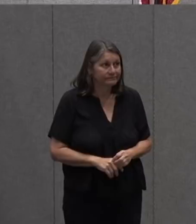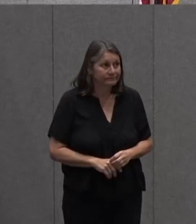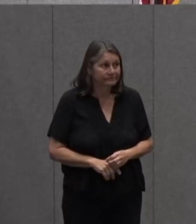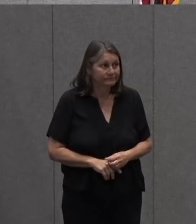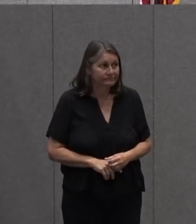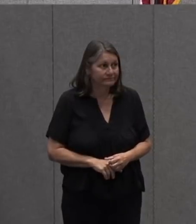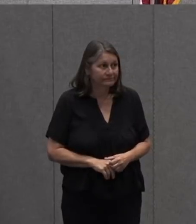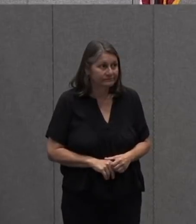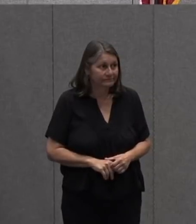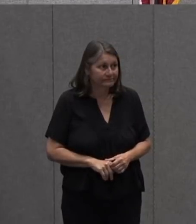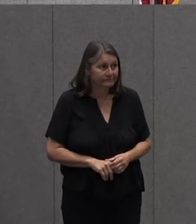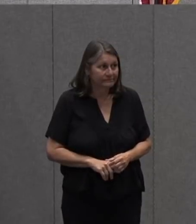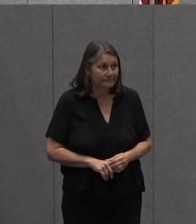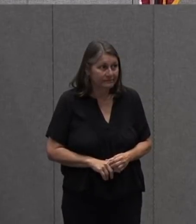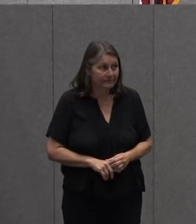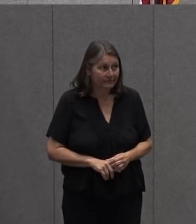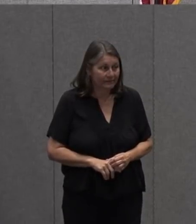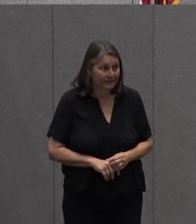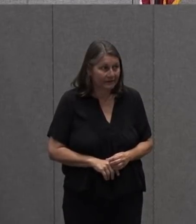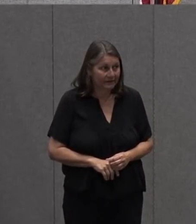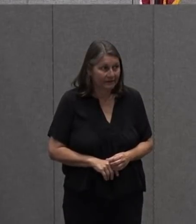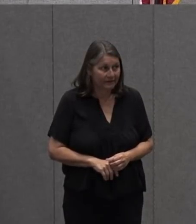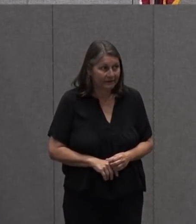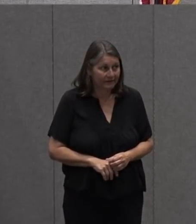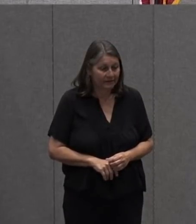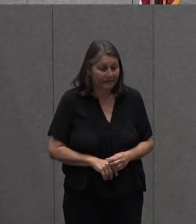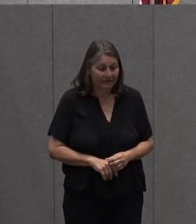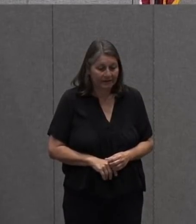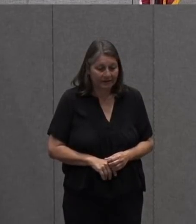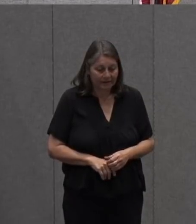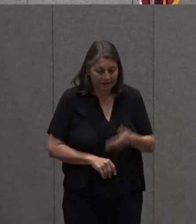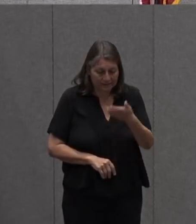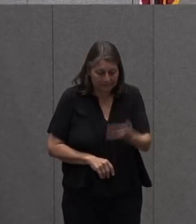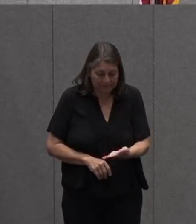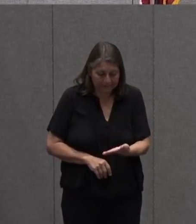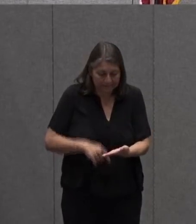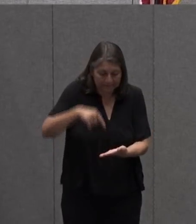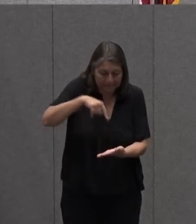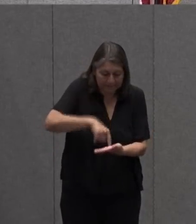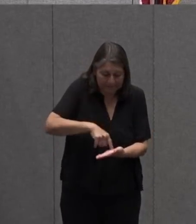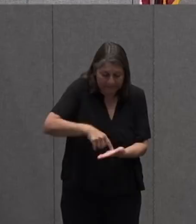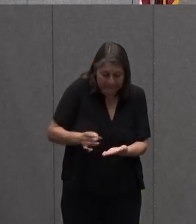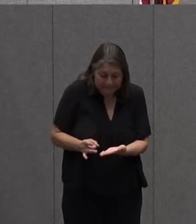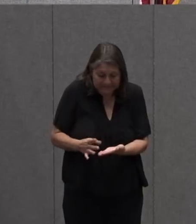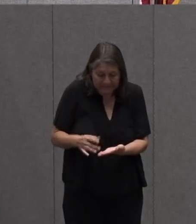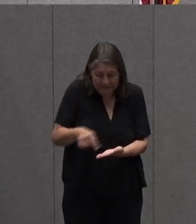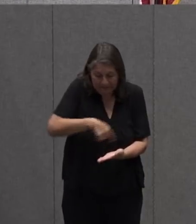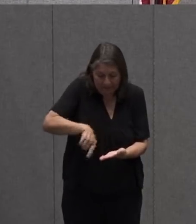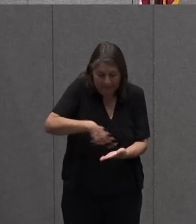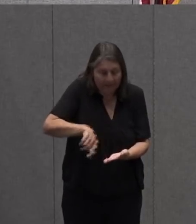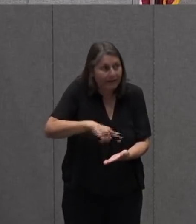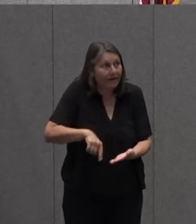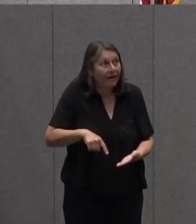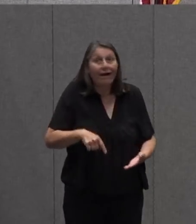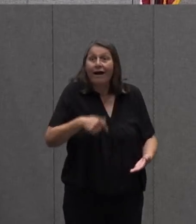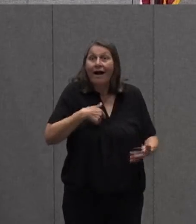Okay, so I'm putting it right in the middle. Okay. - And I'm going to spin. And I got -TION.